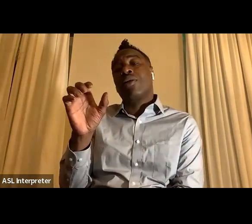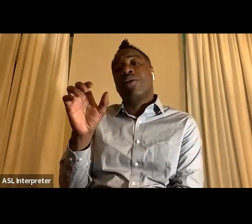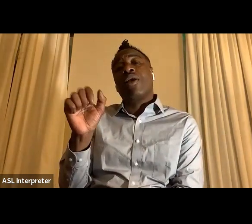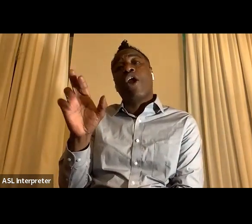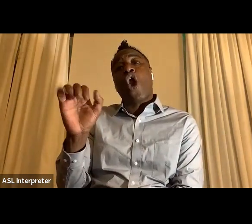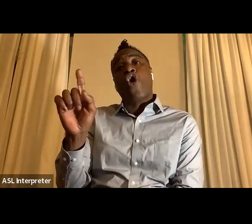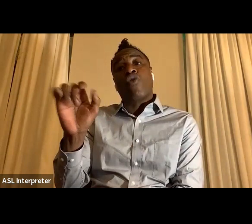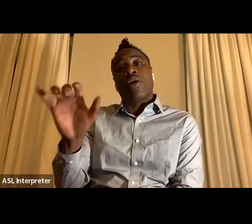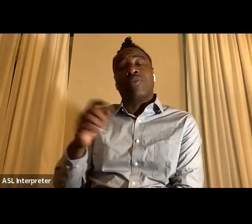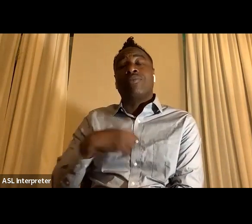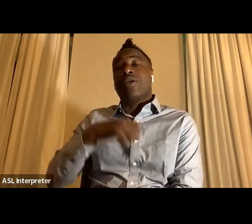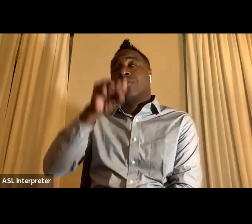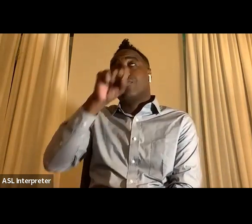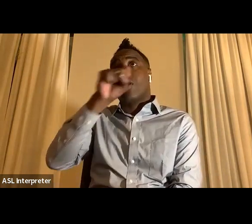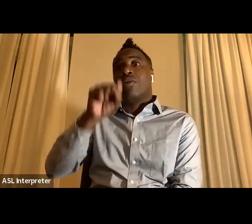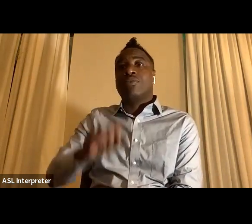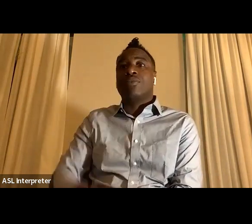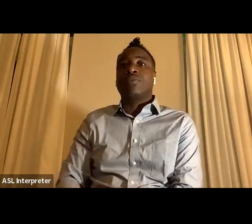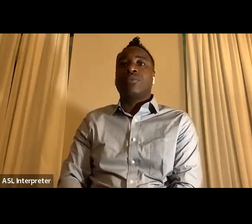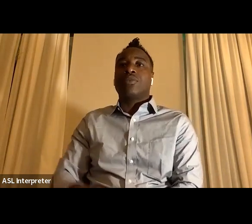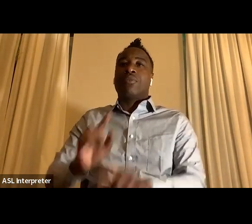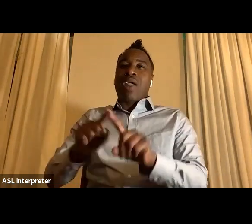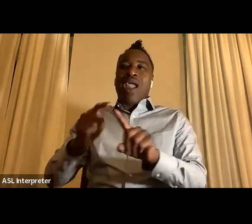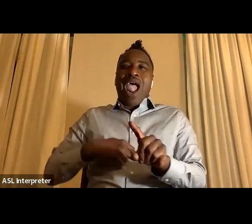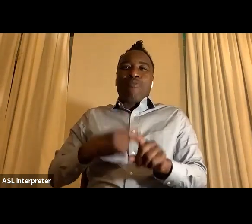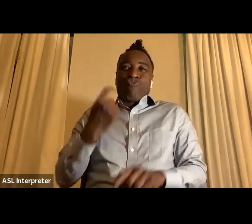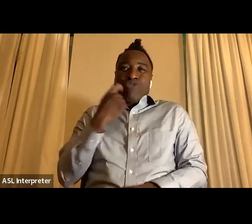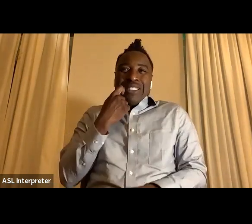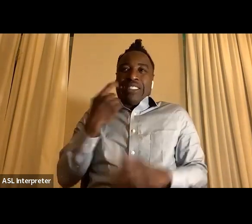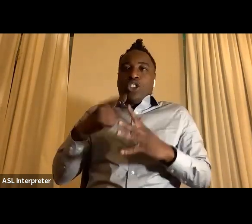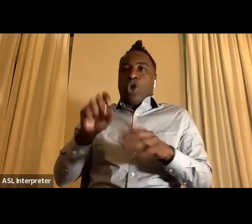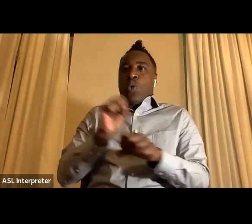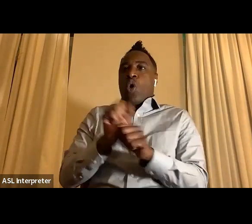but I have been starting to work with oils more recently so I understand now